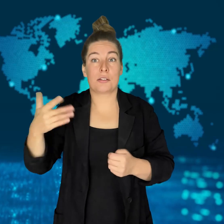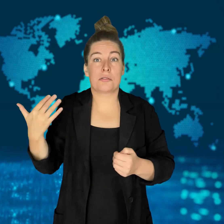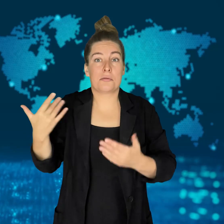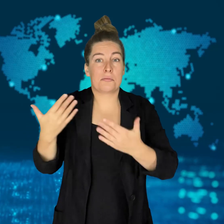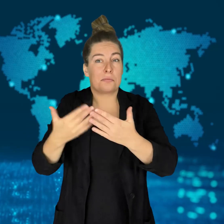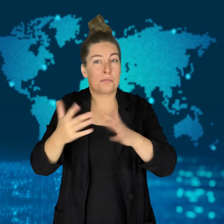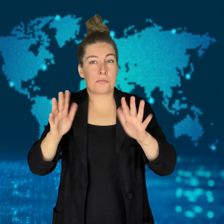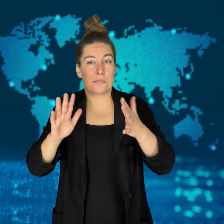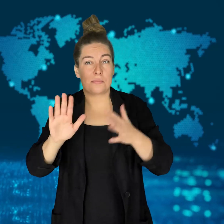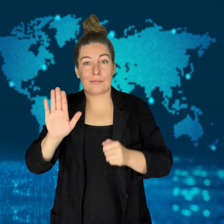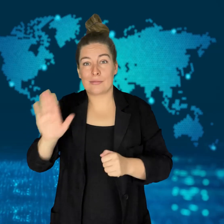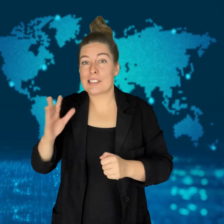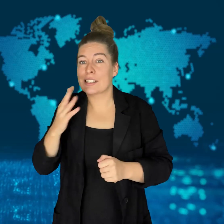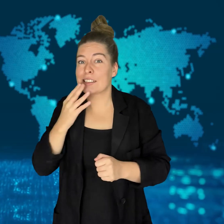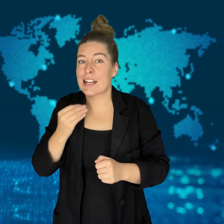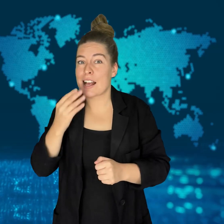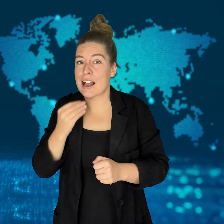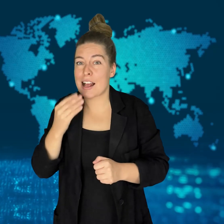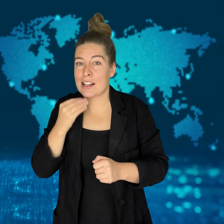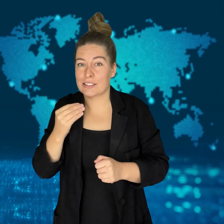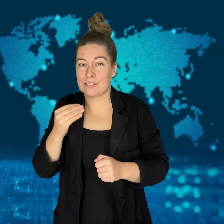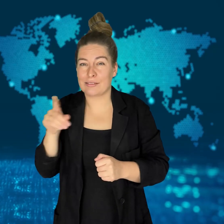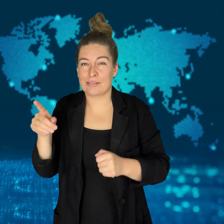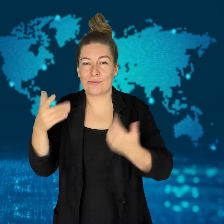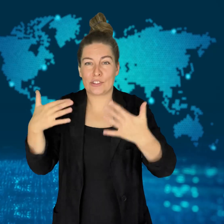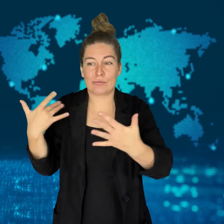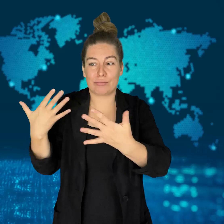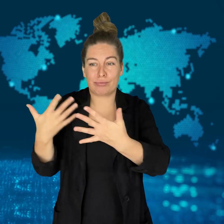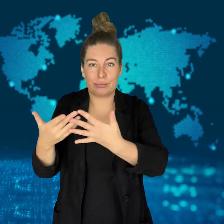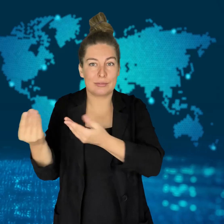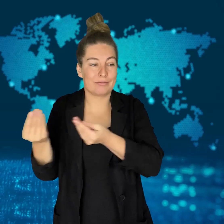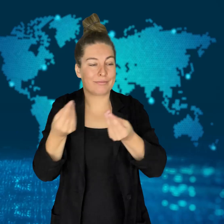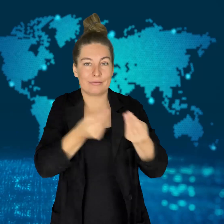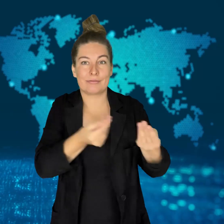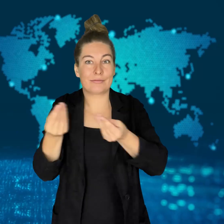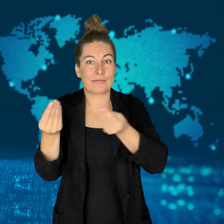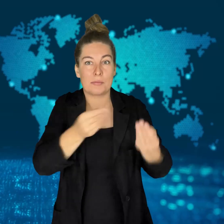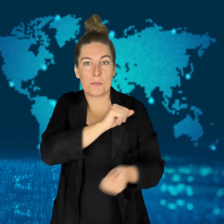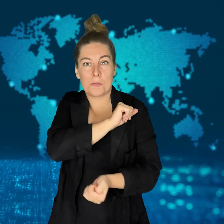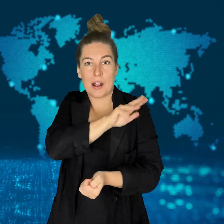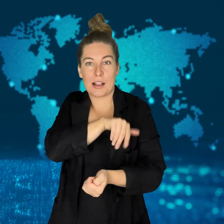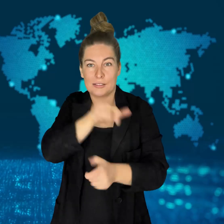Dozens of hostages taken from Israel were exchanged for